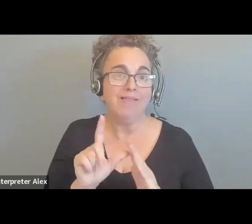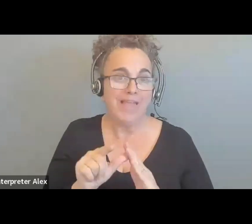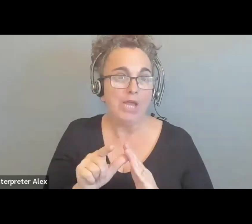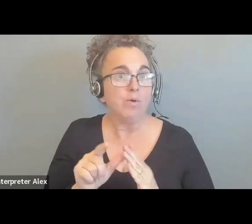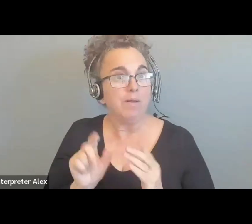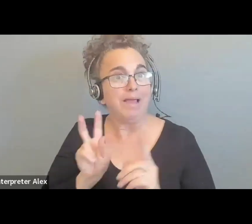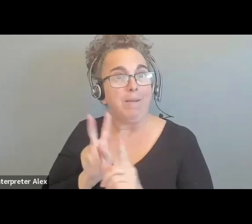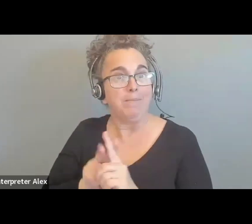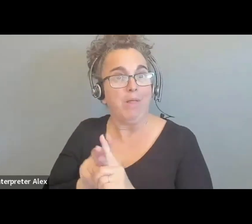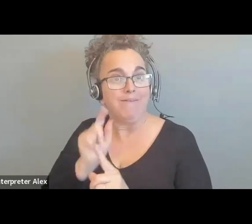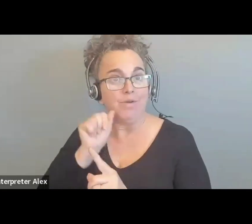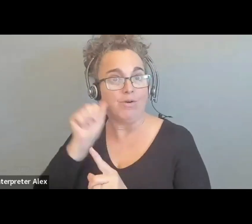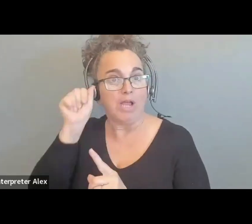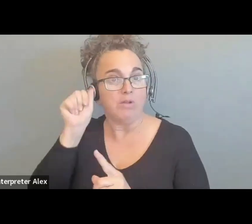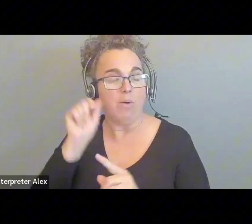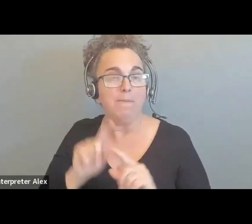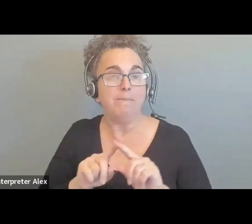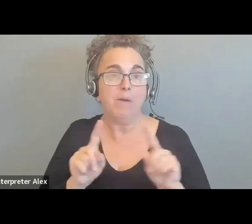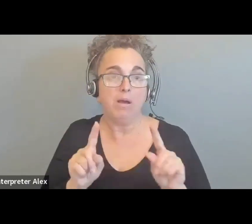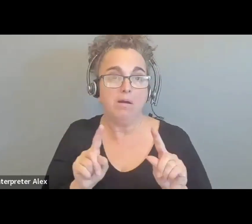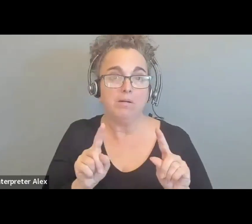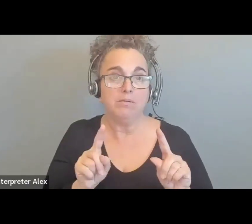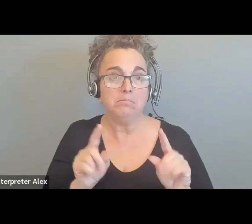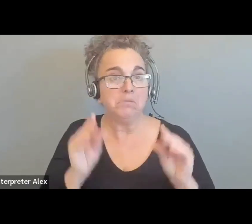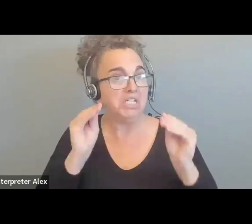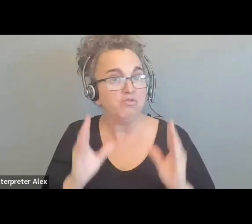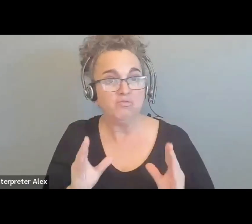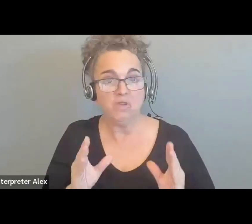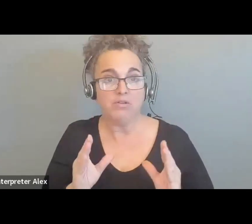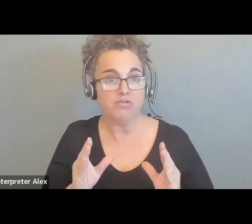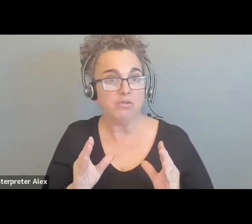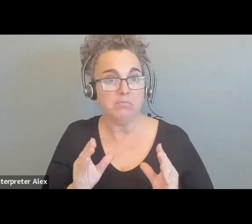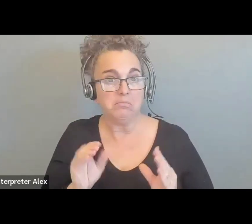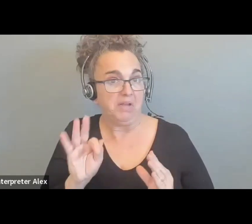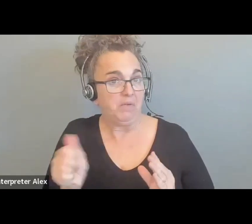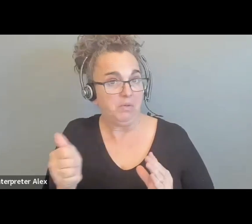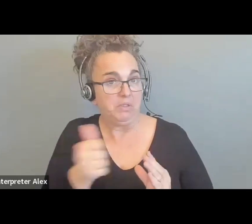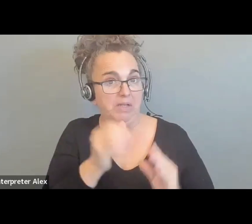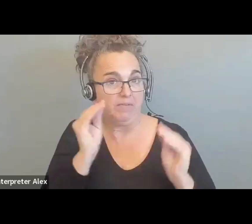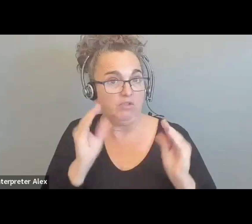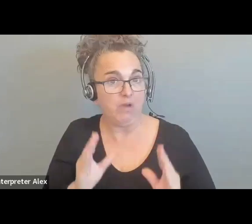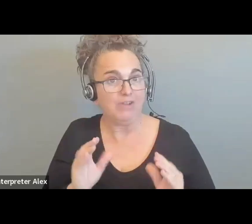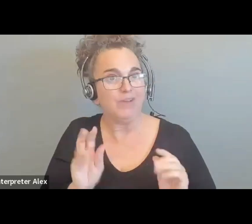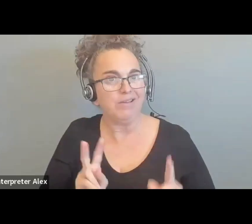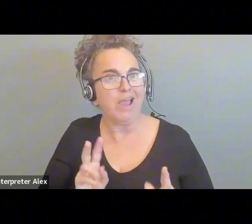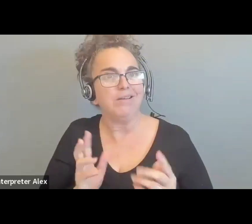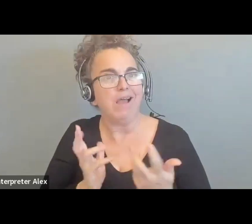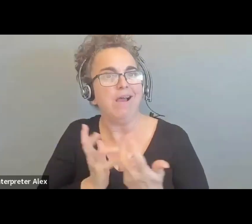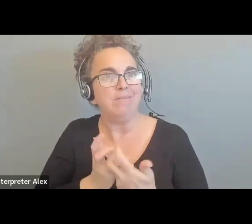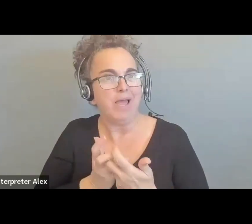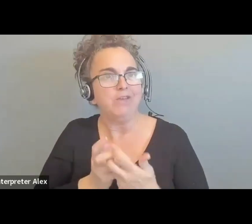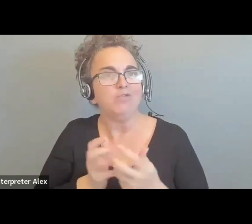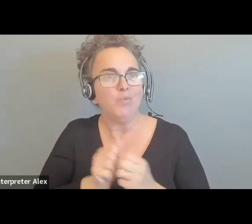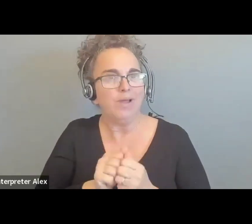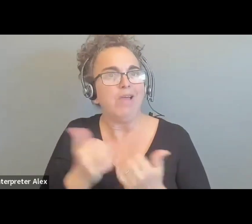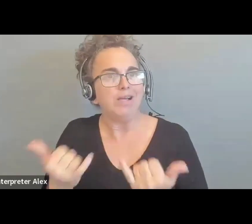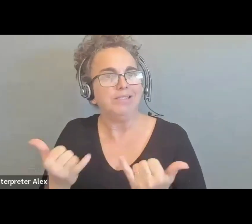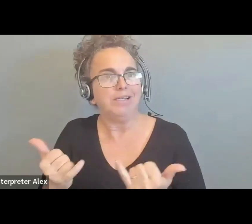And I would say that an instructor could definitely use it to adapt their existing labs. And we have worked on the auto generation software